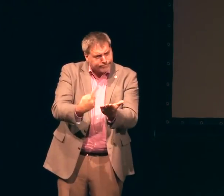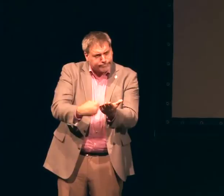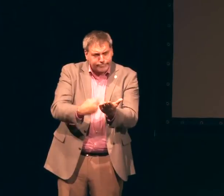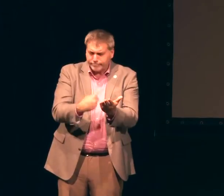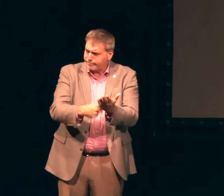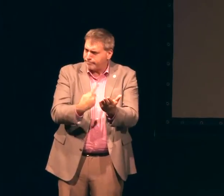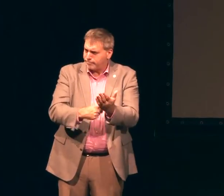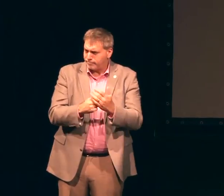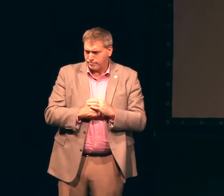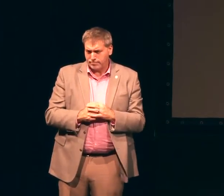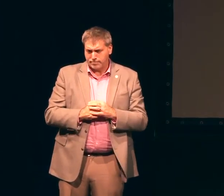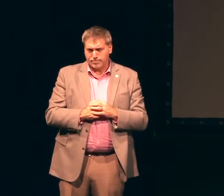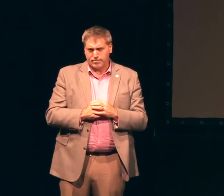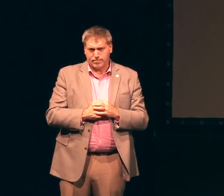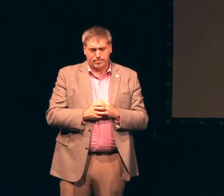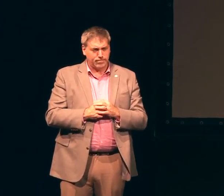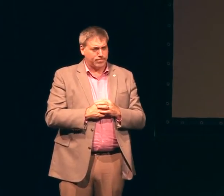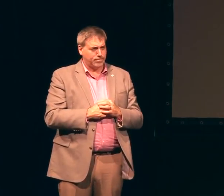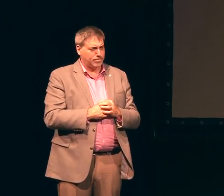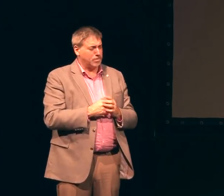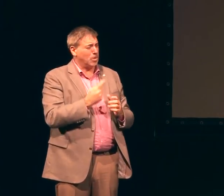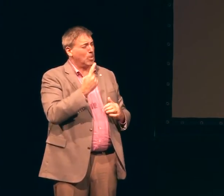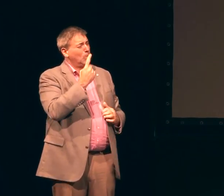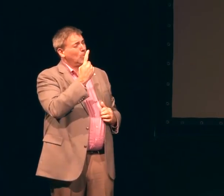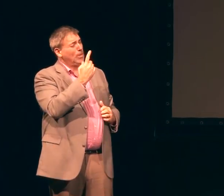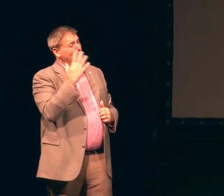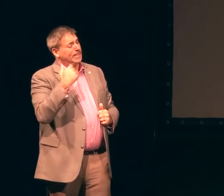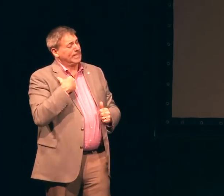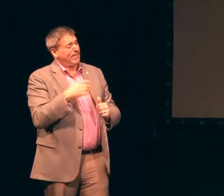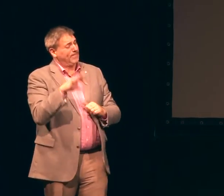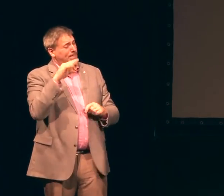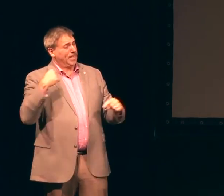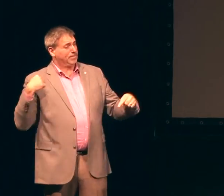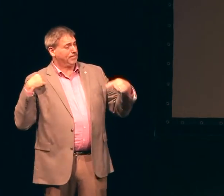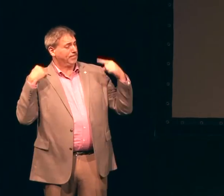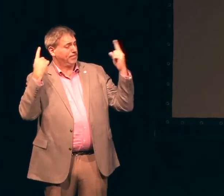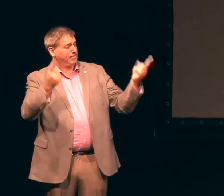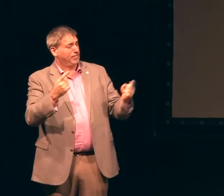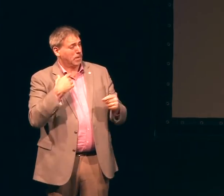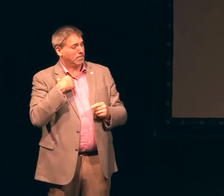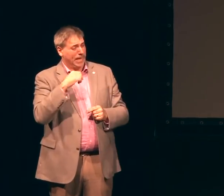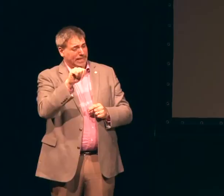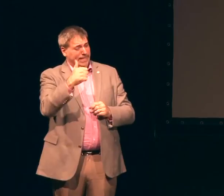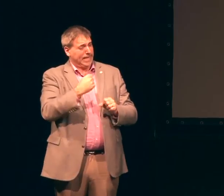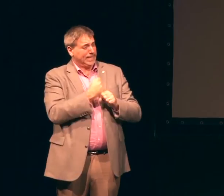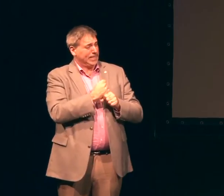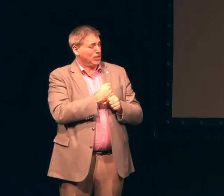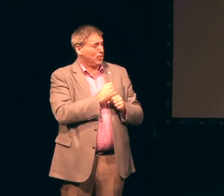the table and discuss it. What I have found in